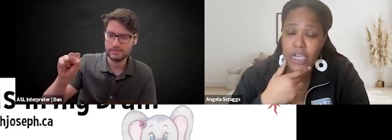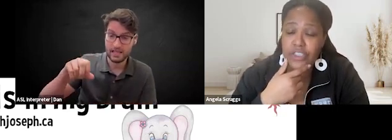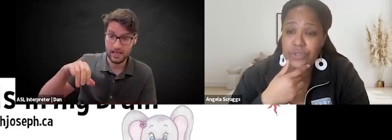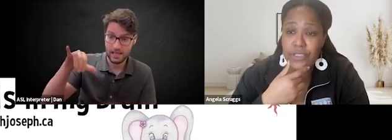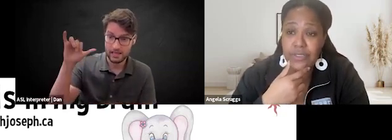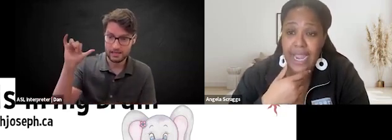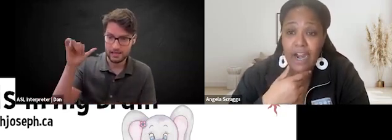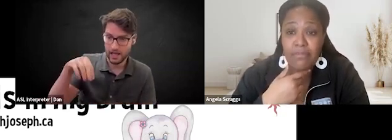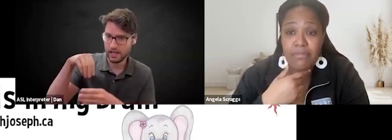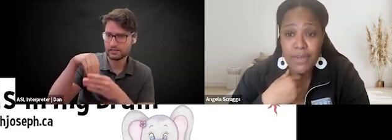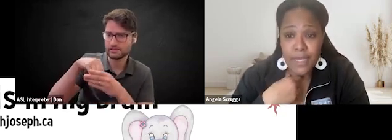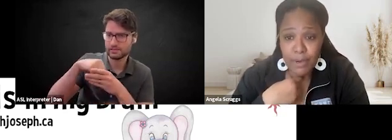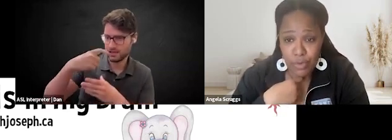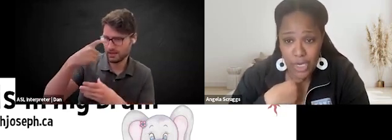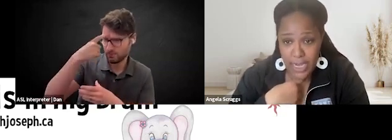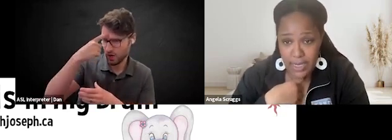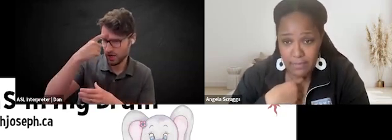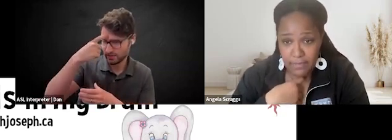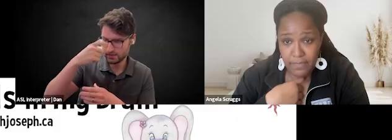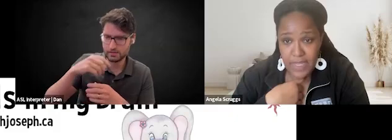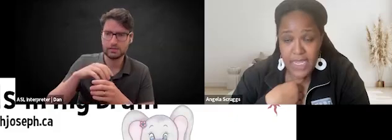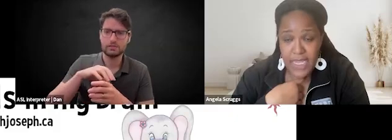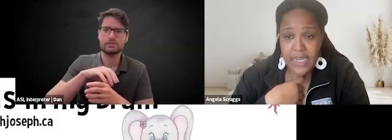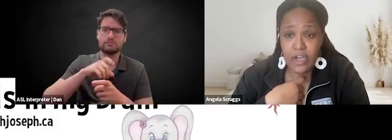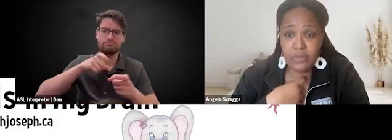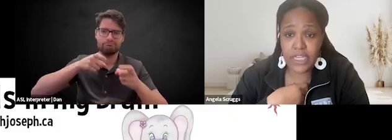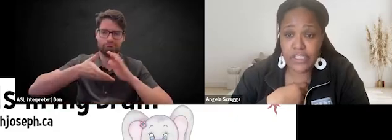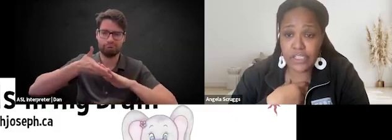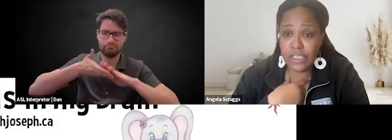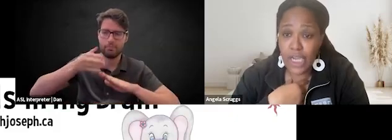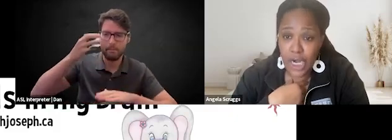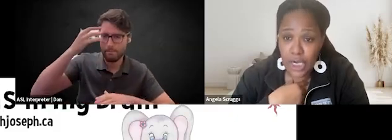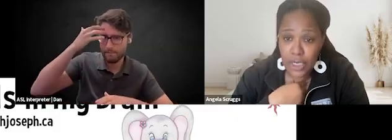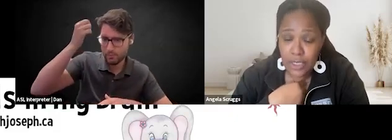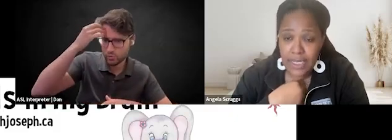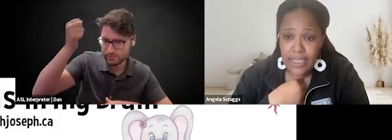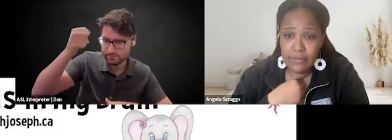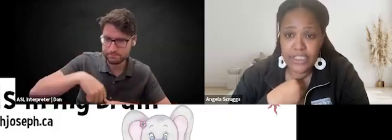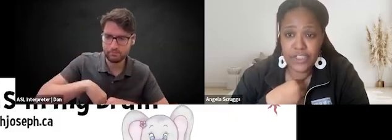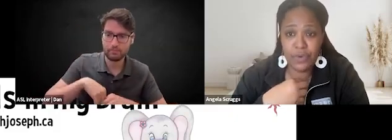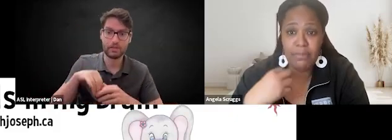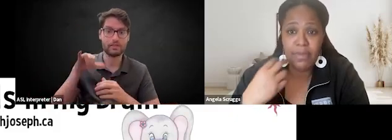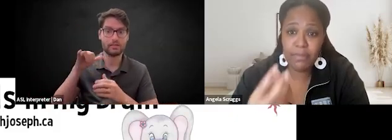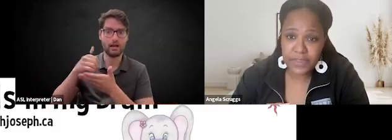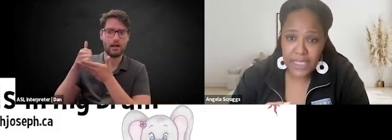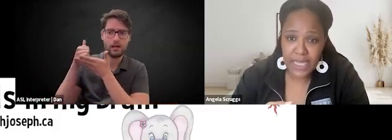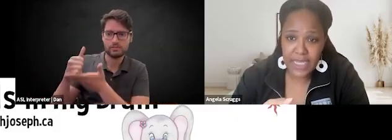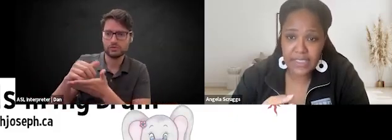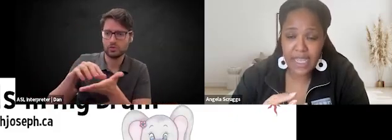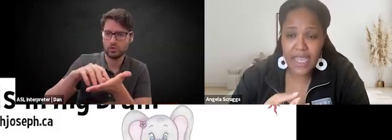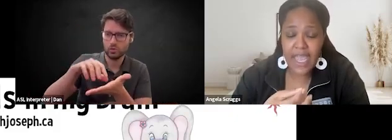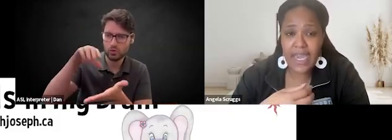what controls our memory. It helps us to learn. It helps us to remember things.